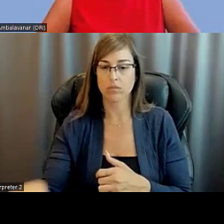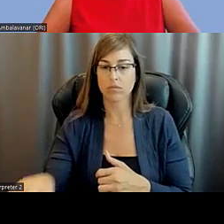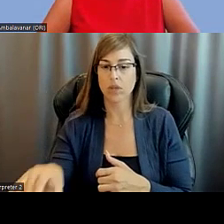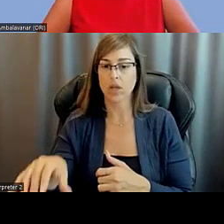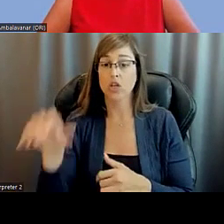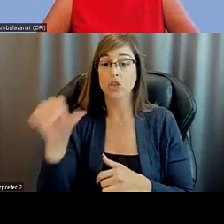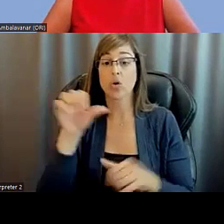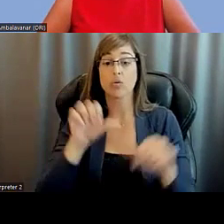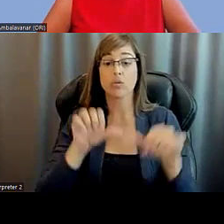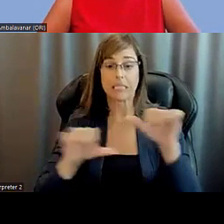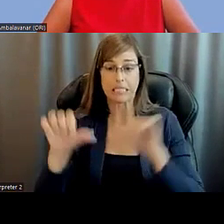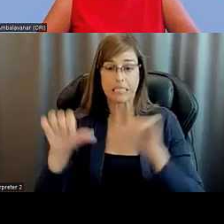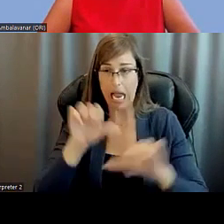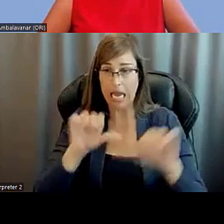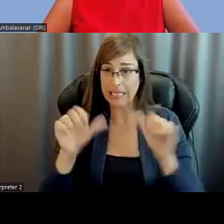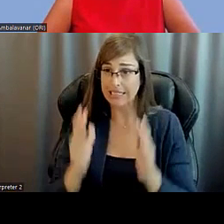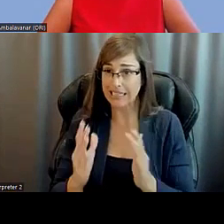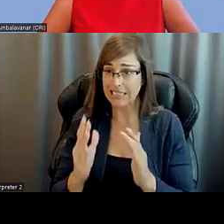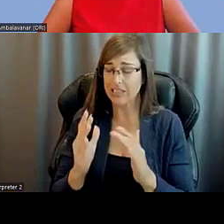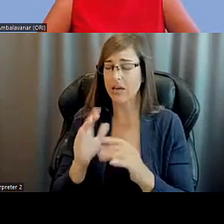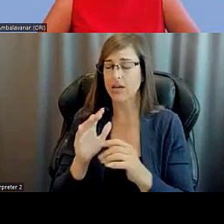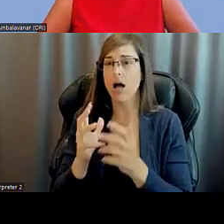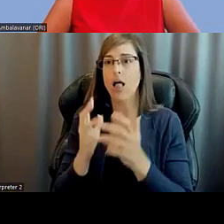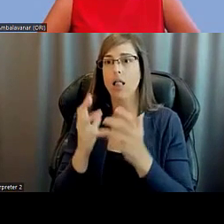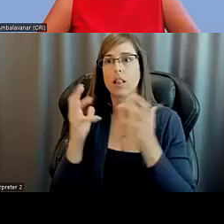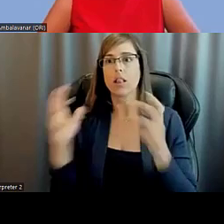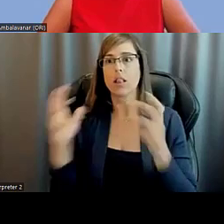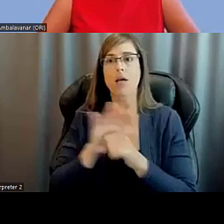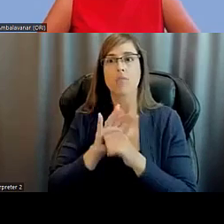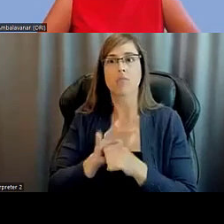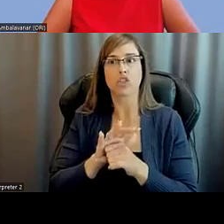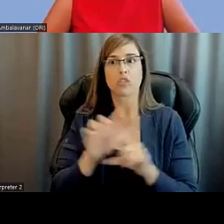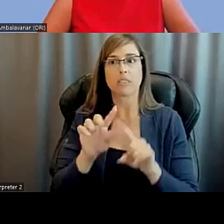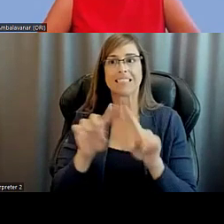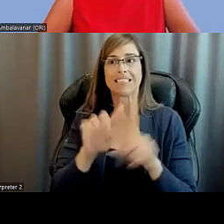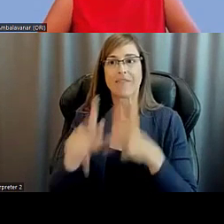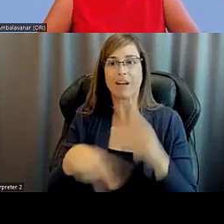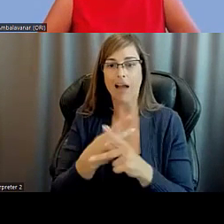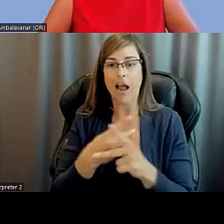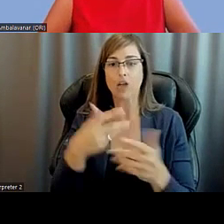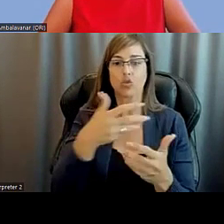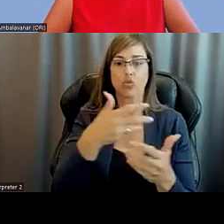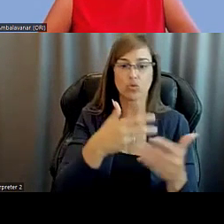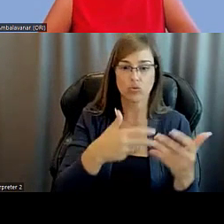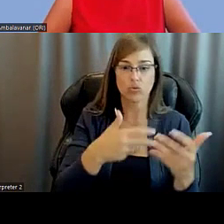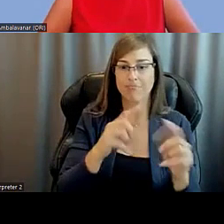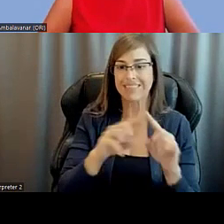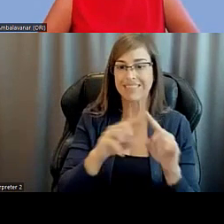constant pressure, different kind of pressures, also pressure, so during that pressure,